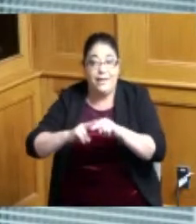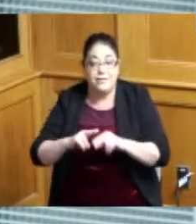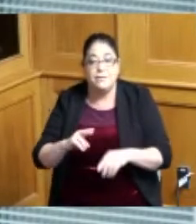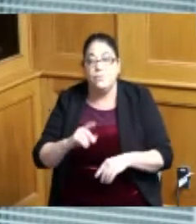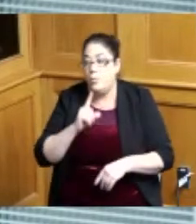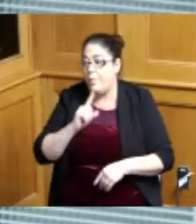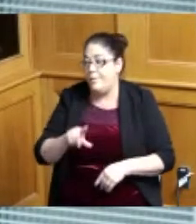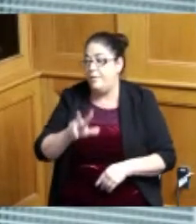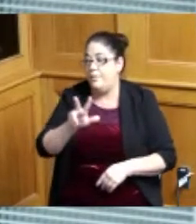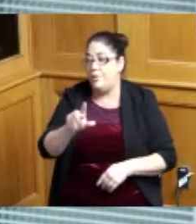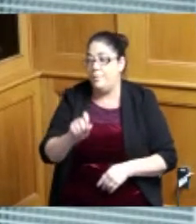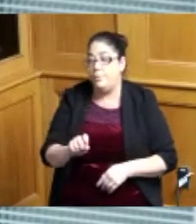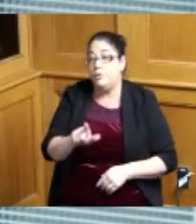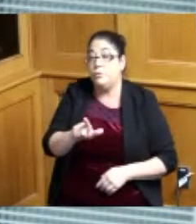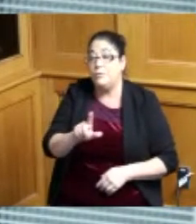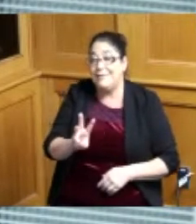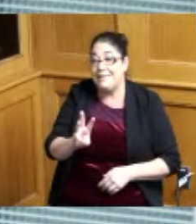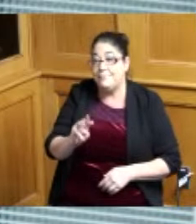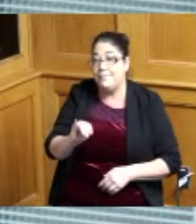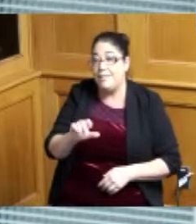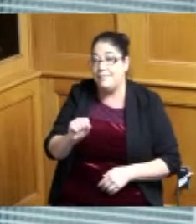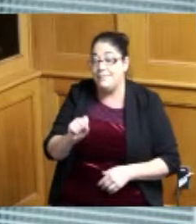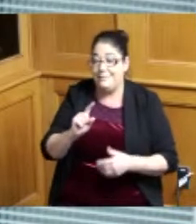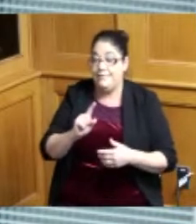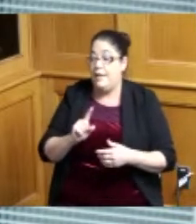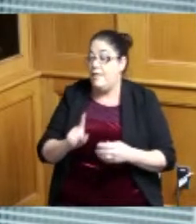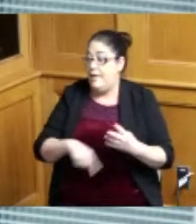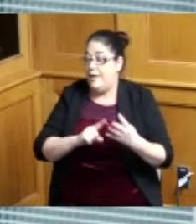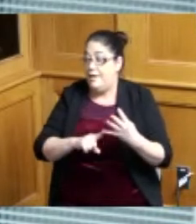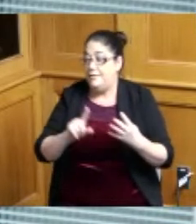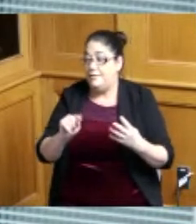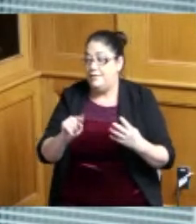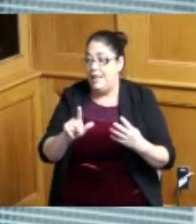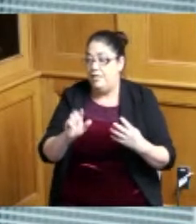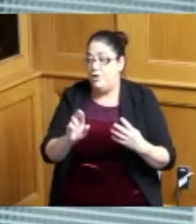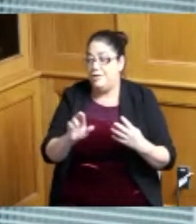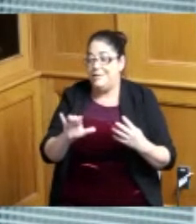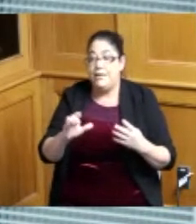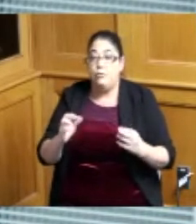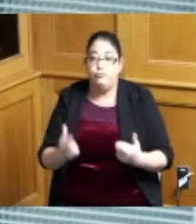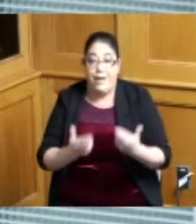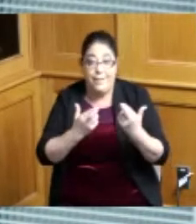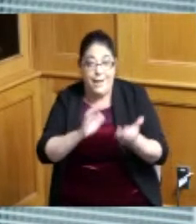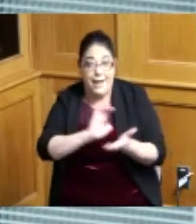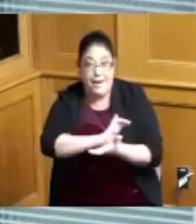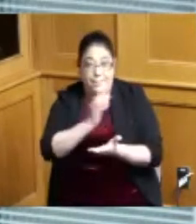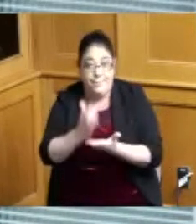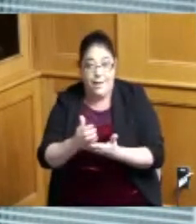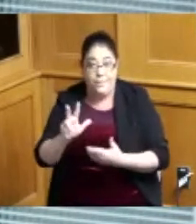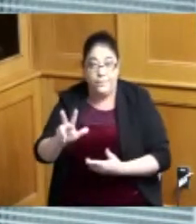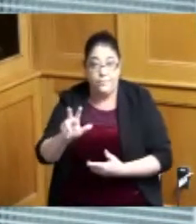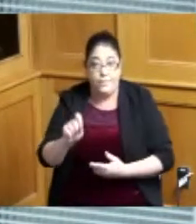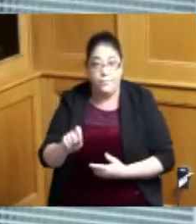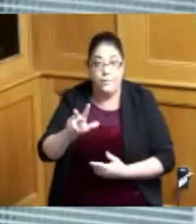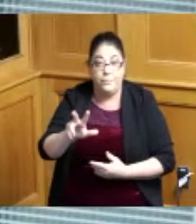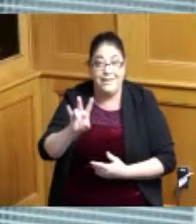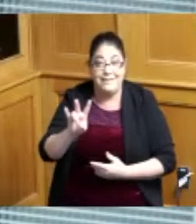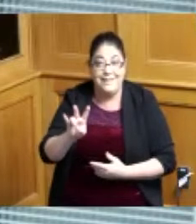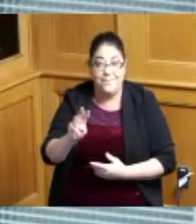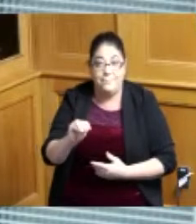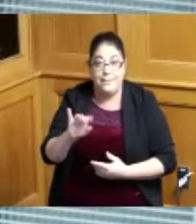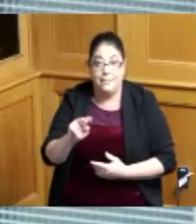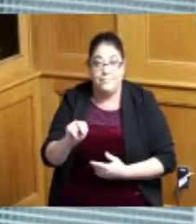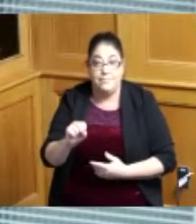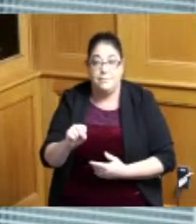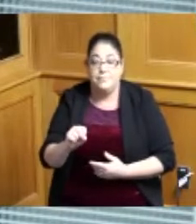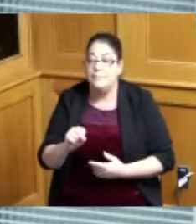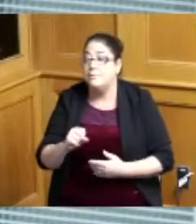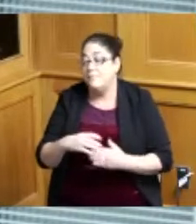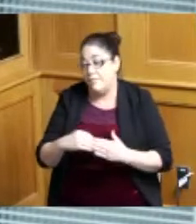to 3.26 mills and the TLRC recommended amount which was 3.37 mills so those would be the four